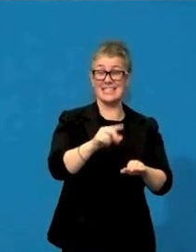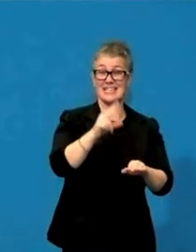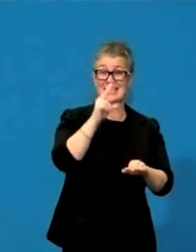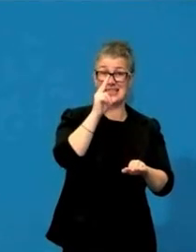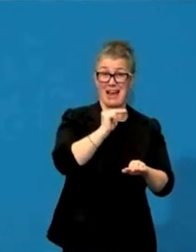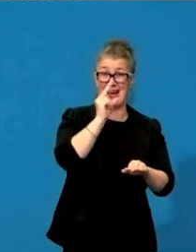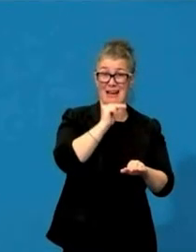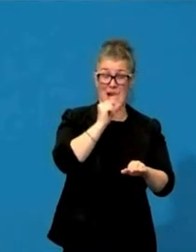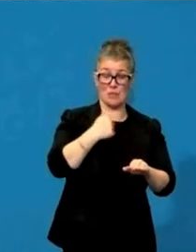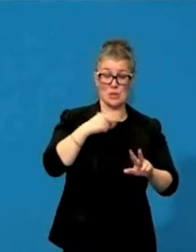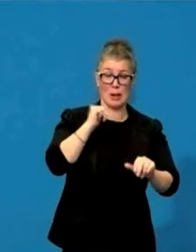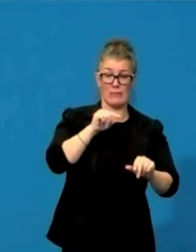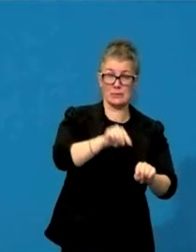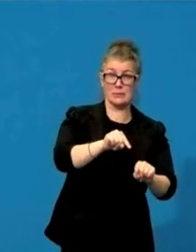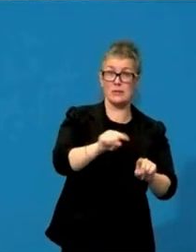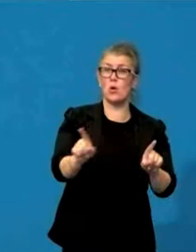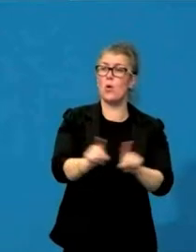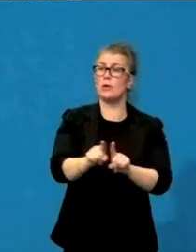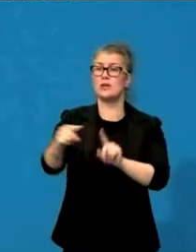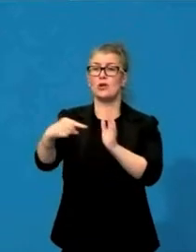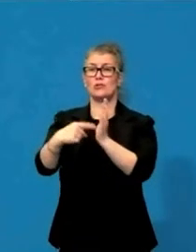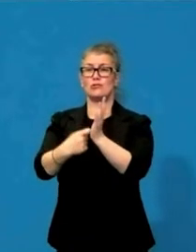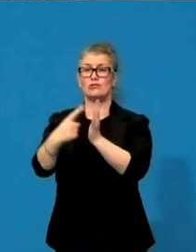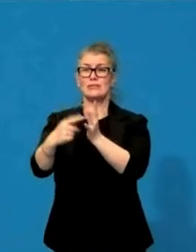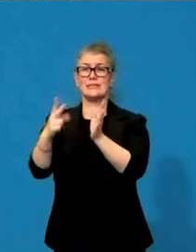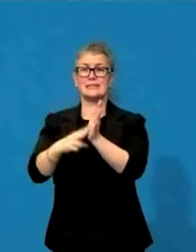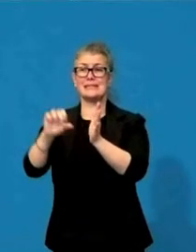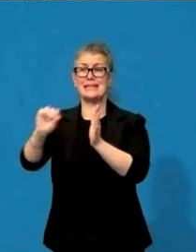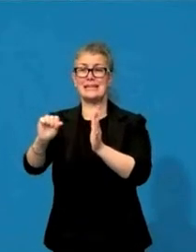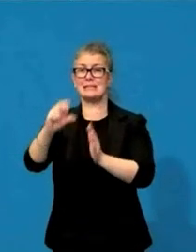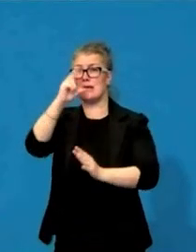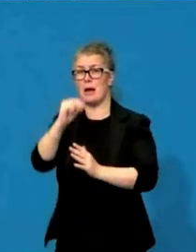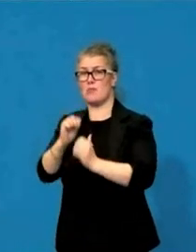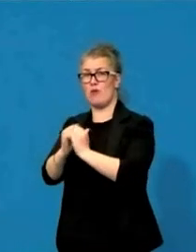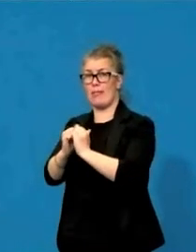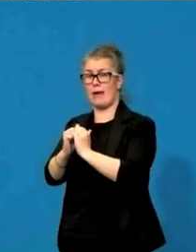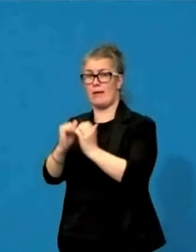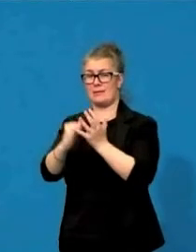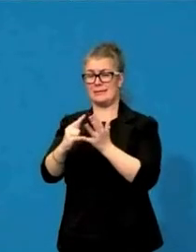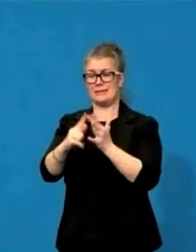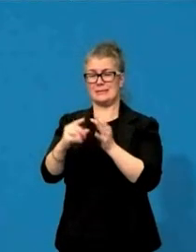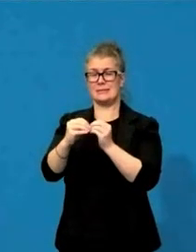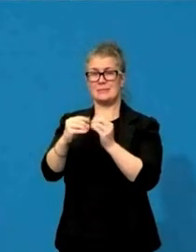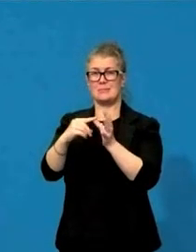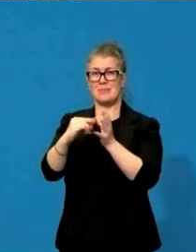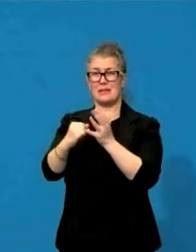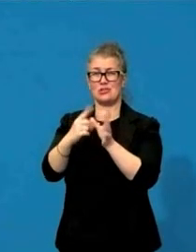And also Tristan's younger brother Sebastian who was - who is now 22, I think.